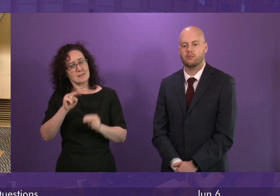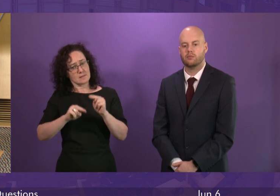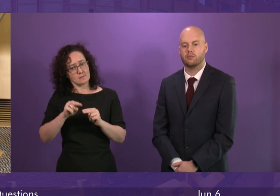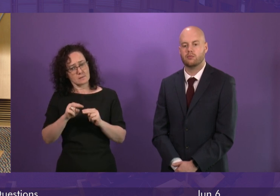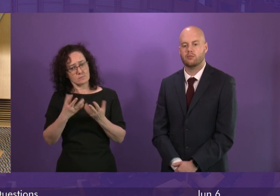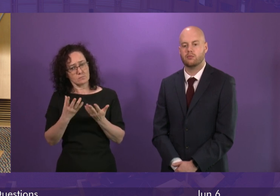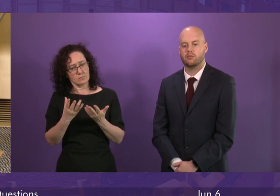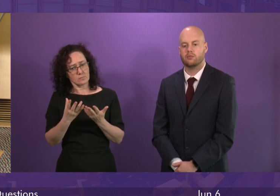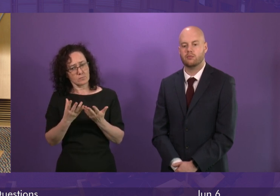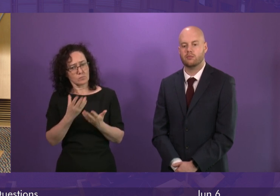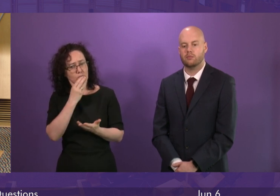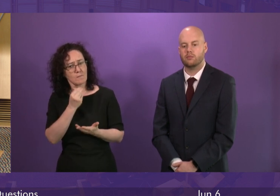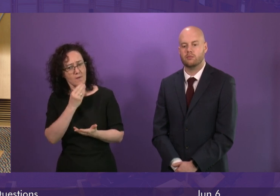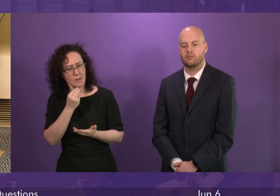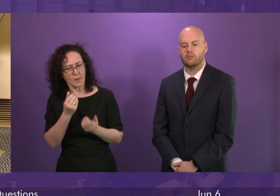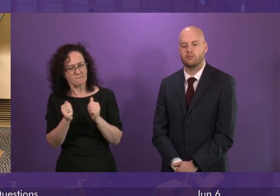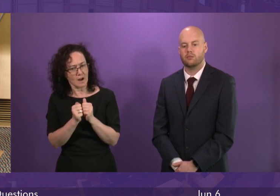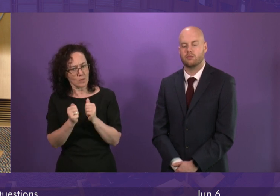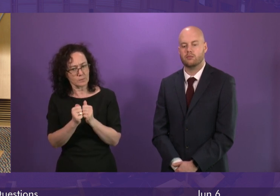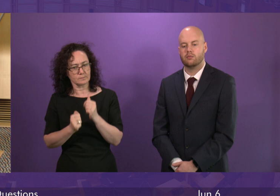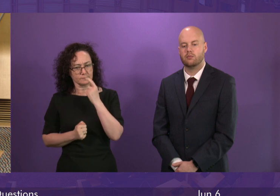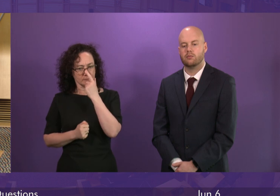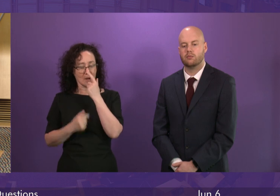more about this in a statement to Parliament on Tuesday, which Willie Rennie will know